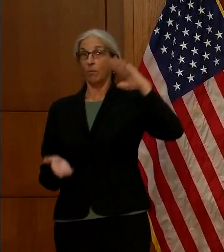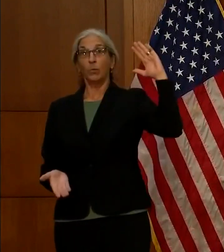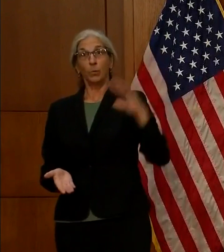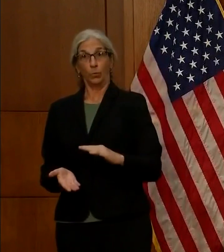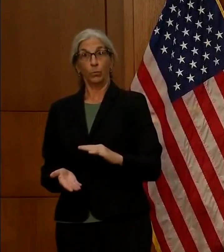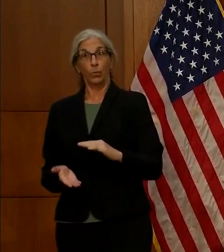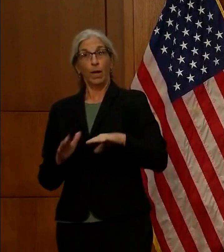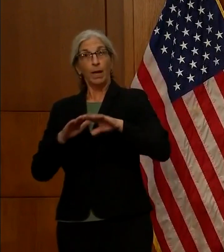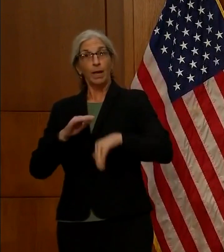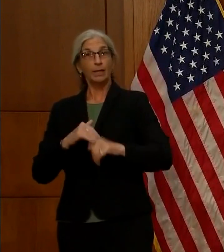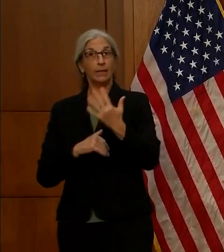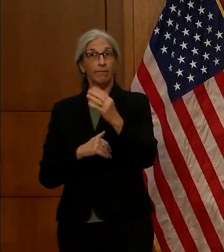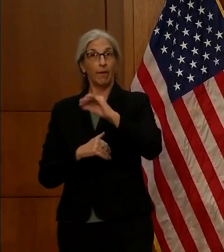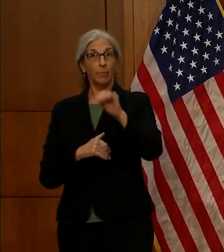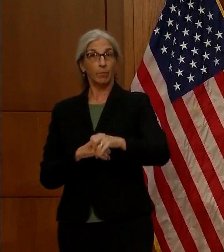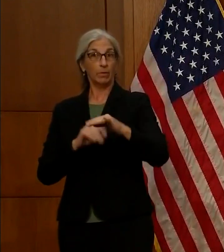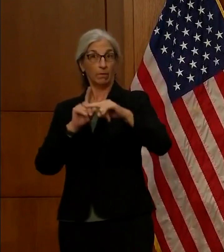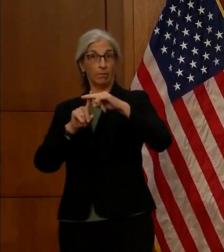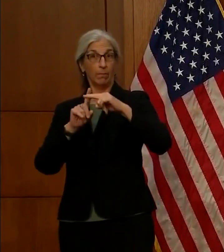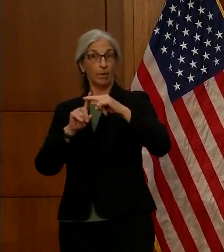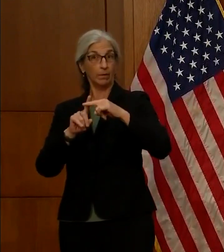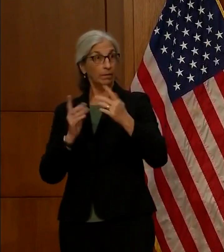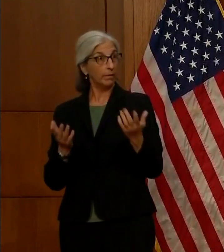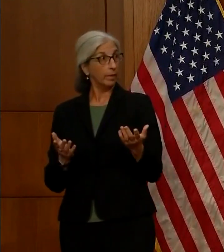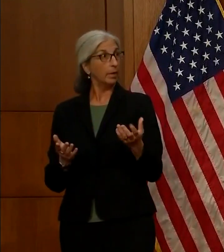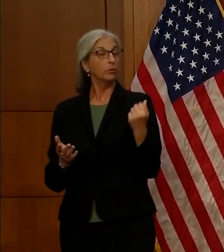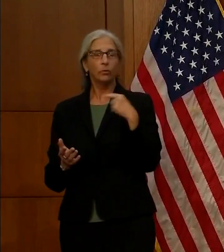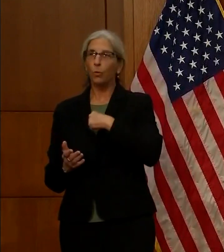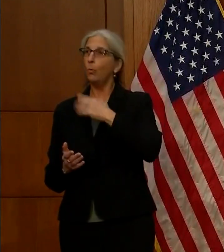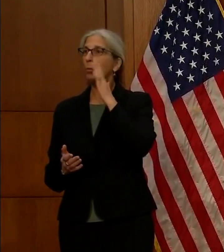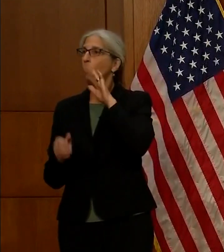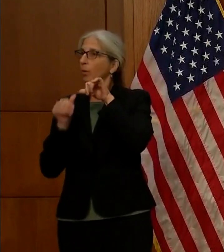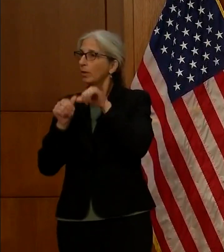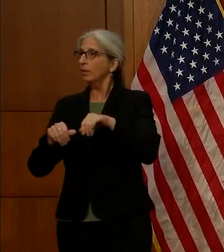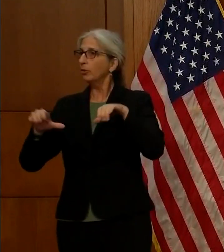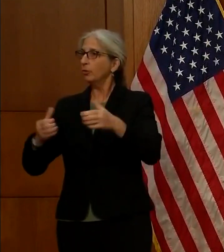NUMBERS AS I SAID OUR POSITIVITY RIGHT NOW IS BELOW